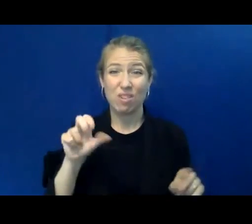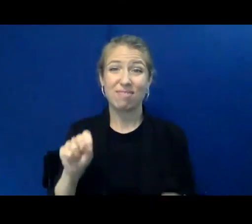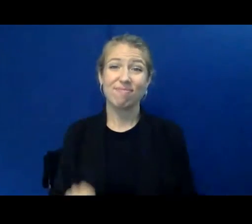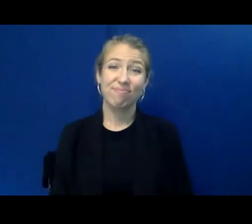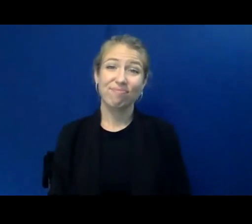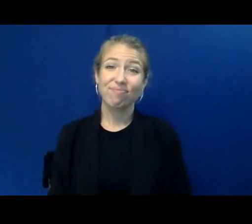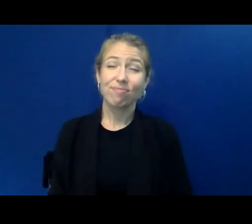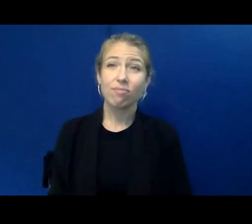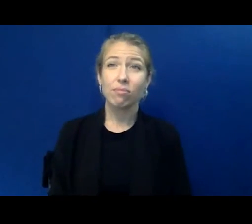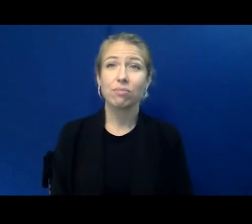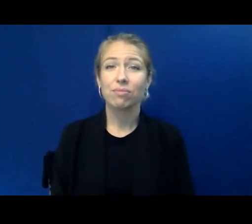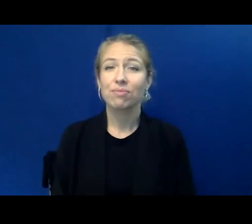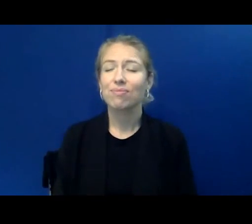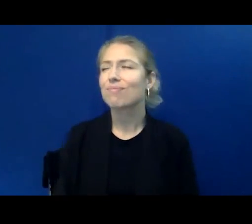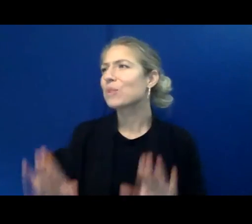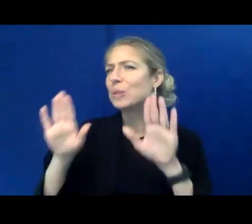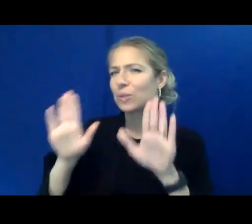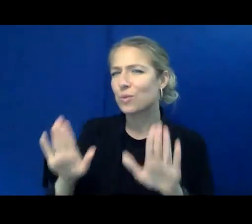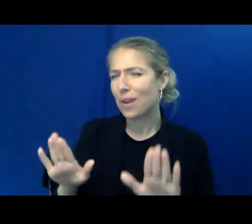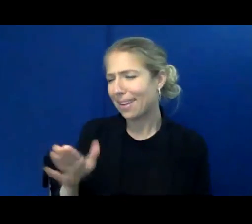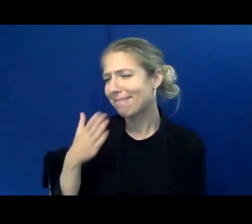Thanks, Jennifer for that answer.